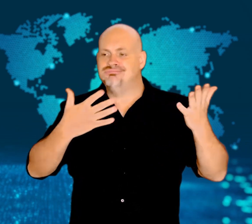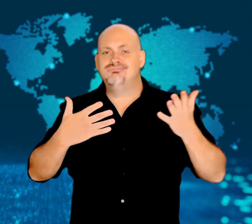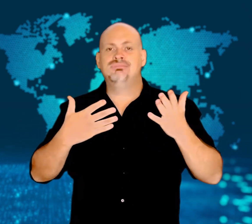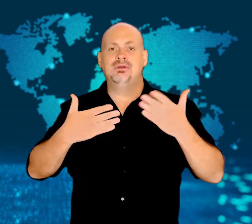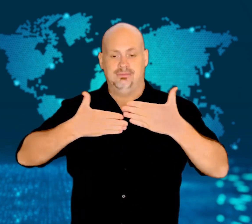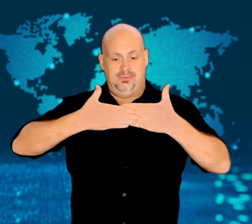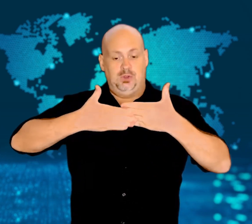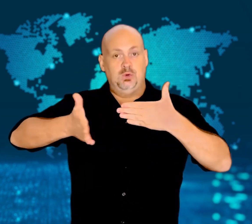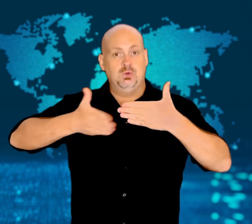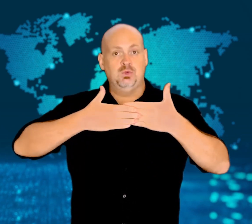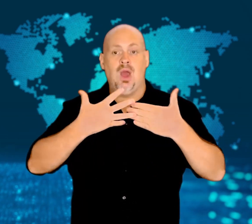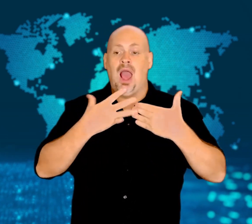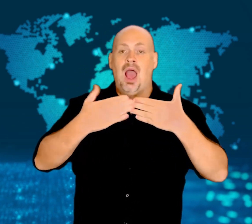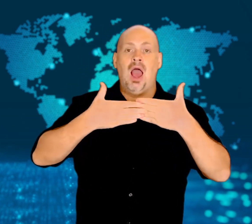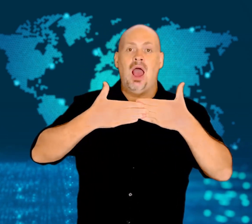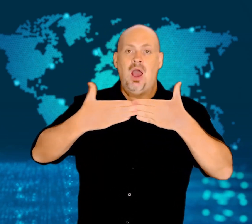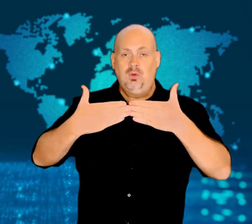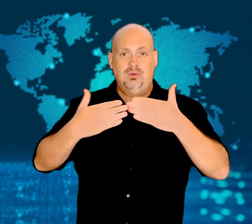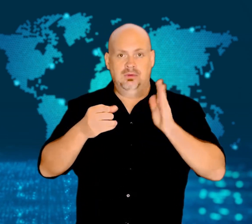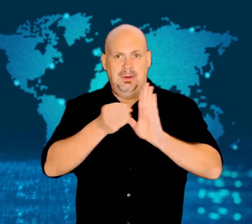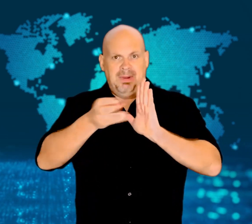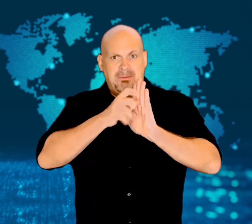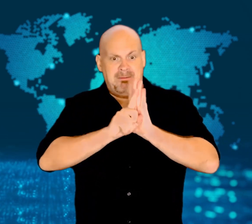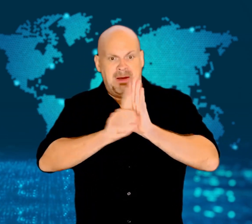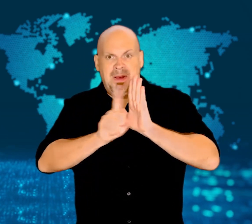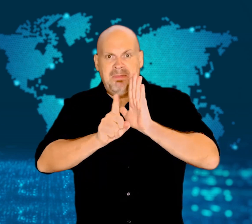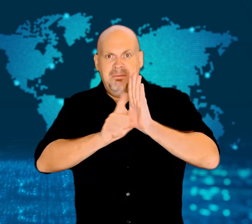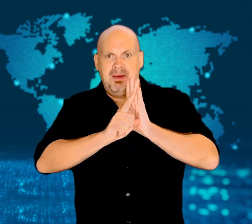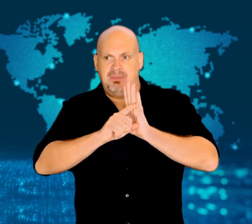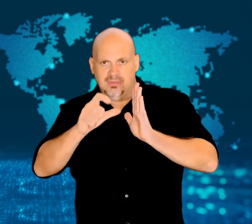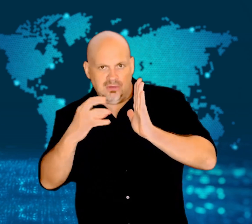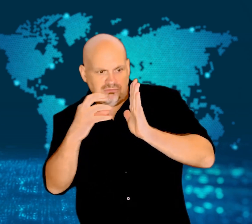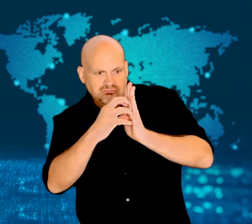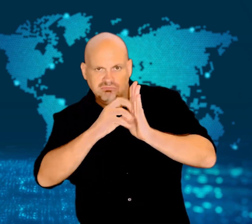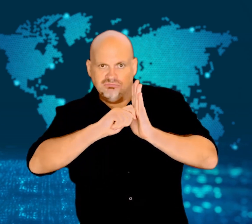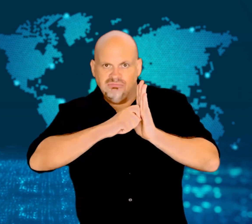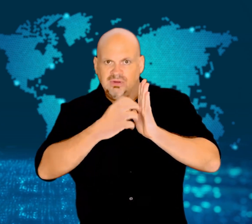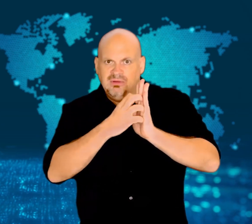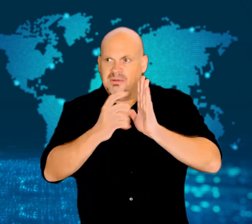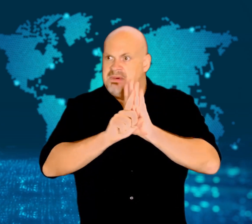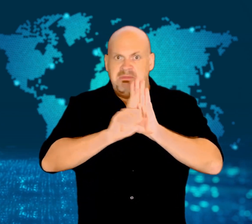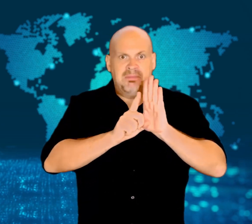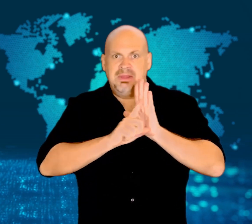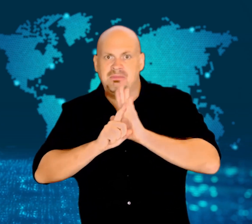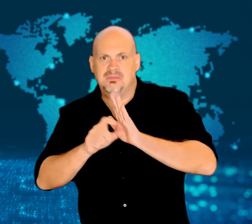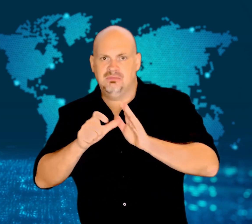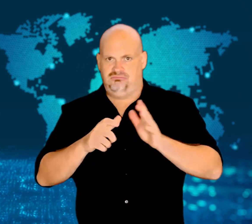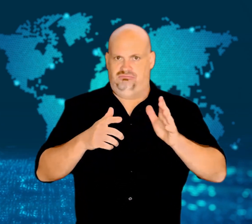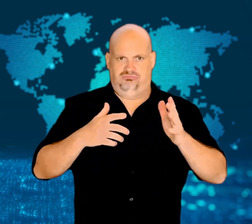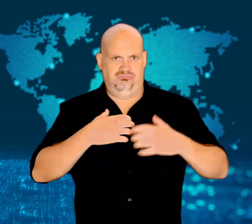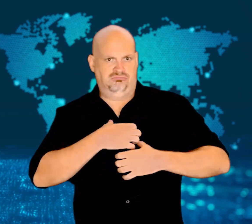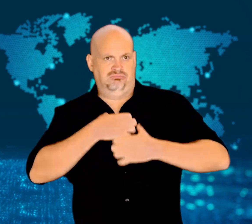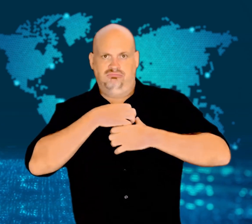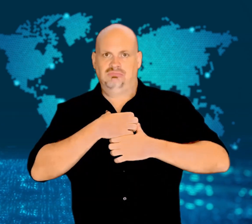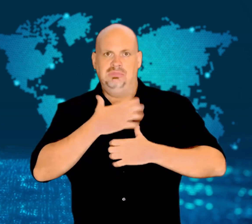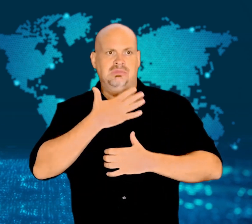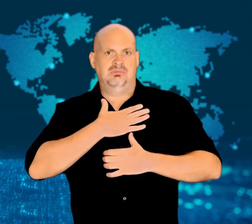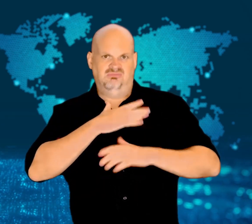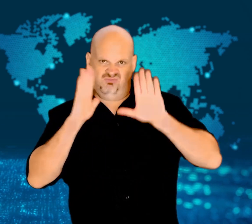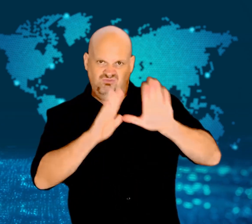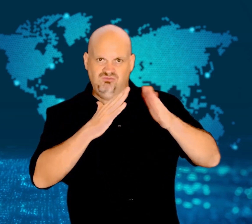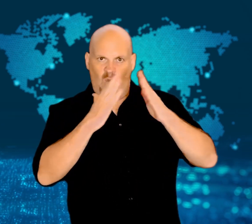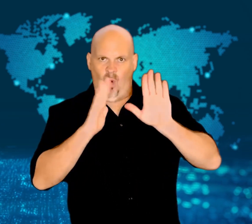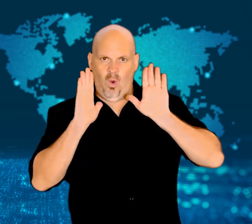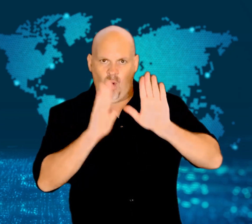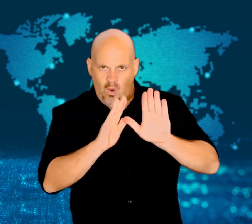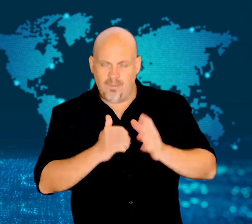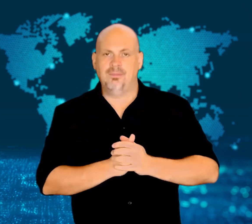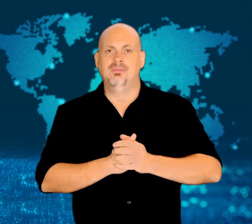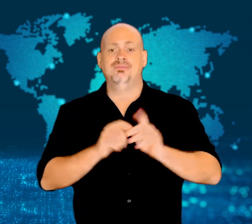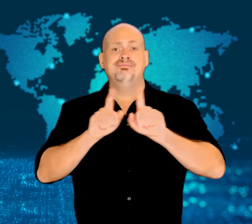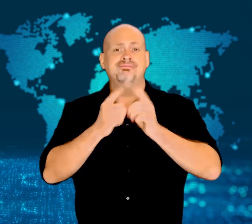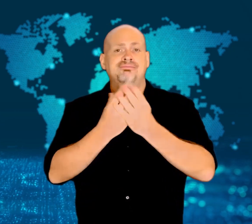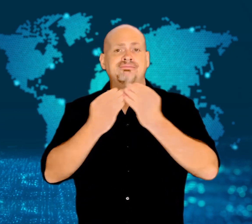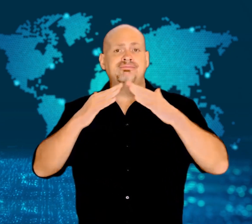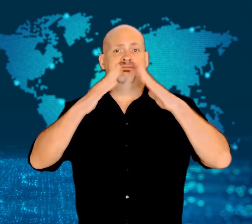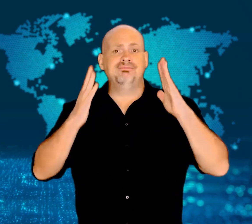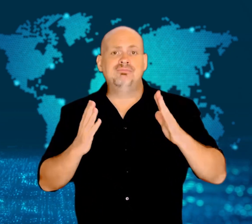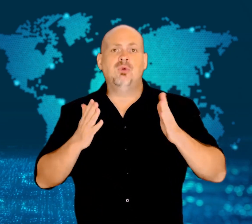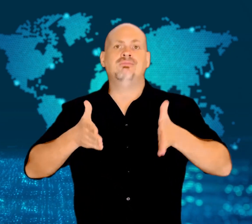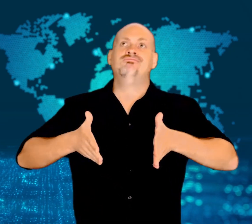Green fences have shown up outside buildings without